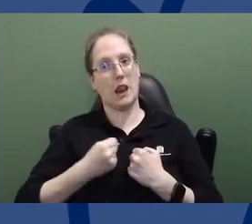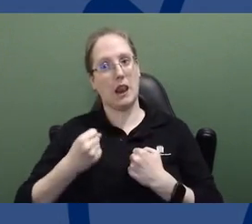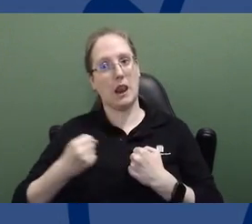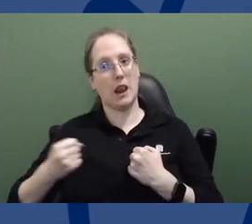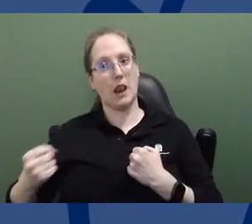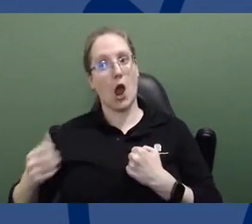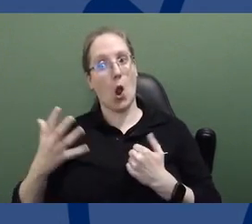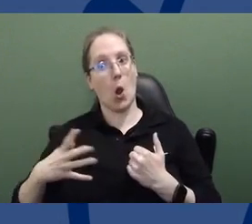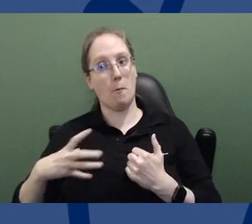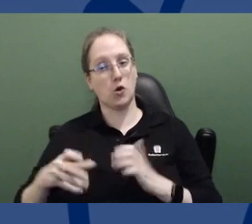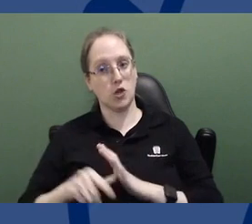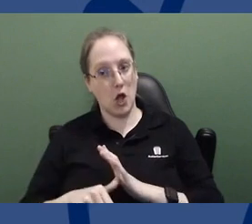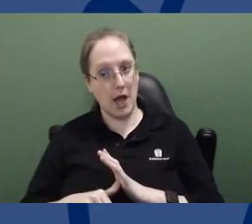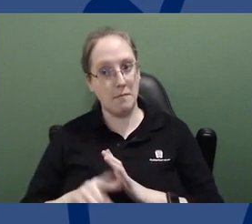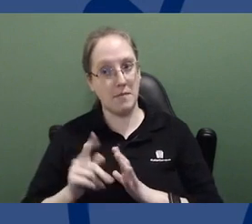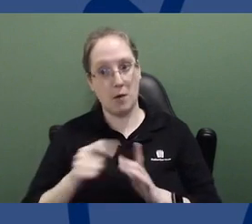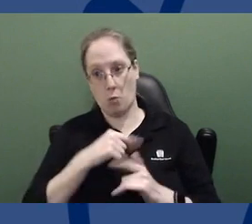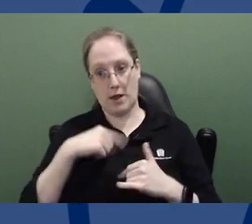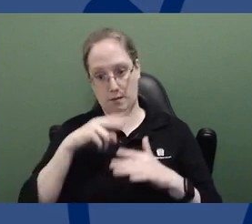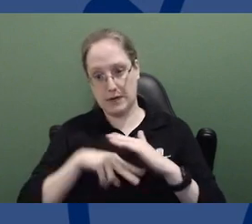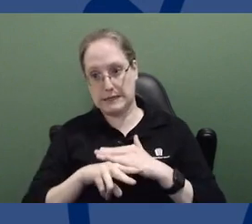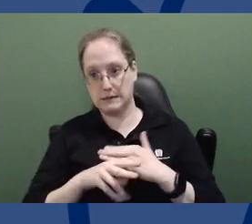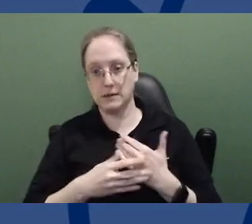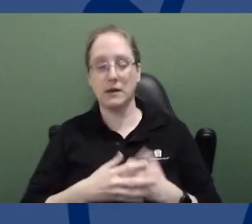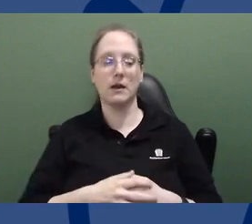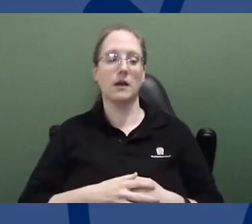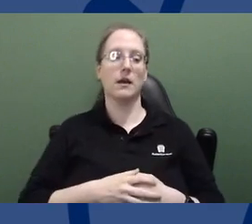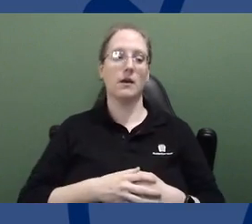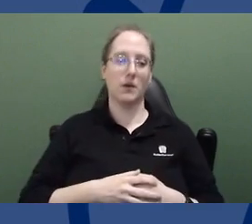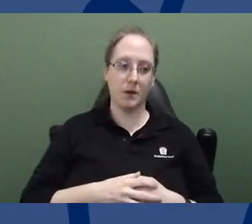and the lockdown than what we thought, there was a lot of discussions with the Commonwealth